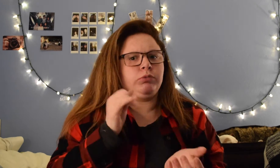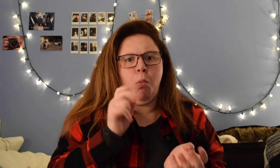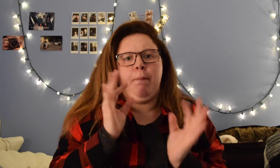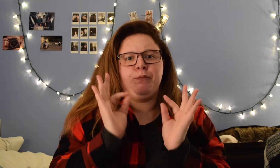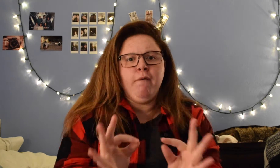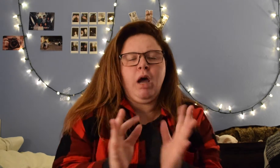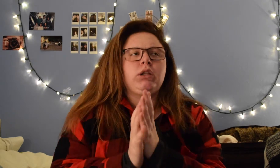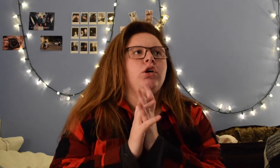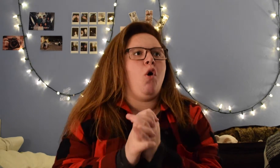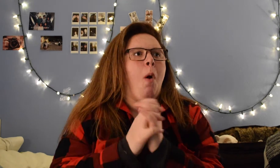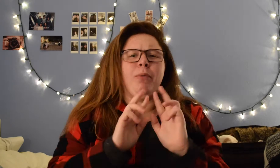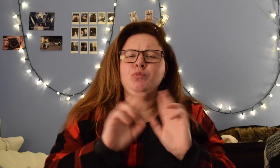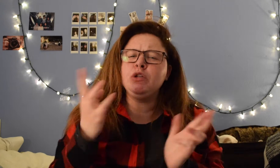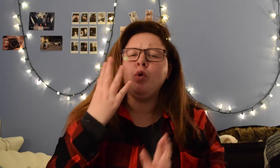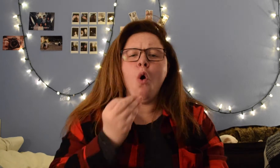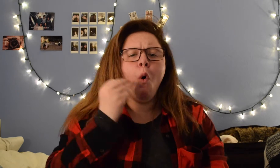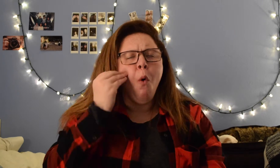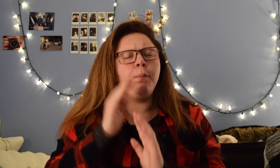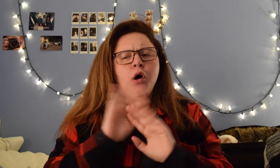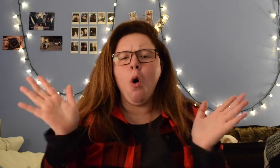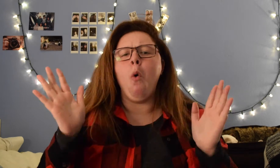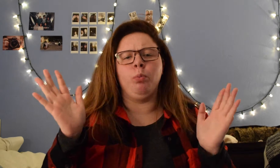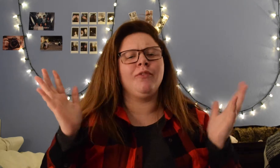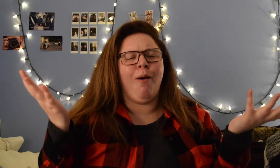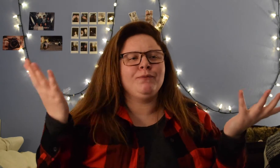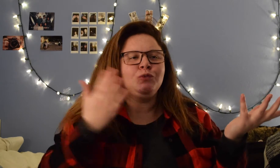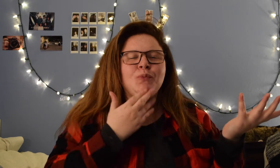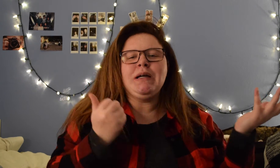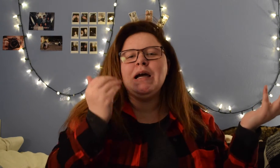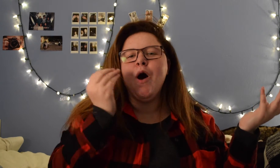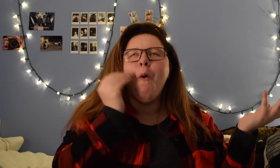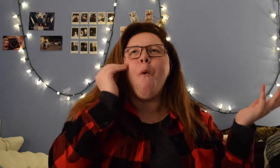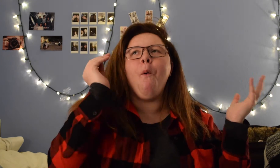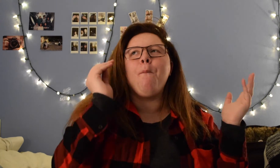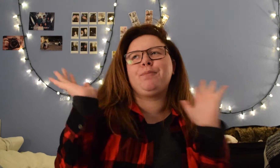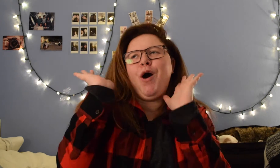I went along with the plan. I was just ready to go home. My sweet home